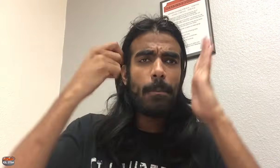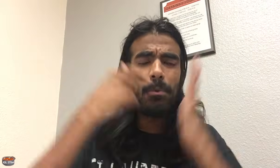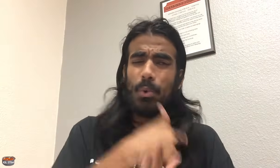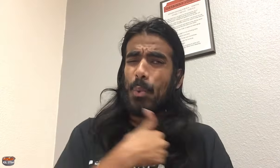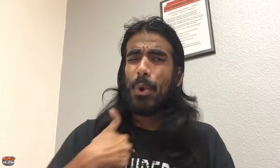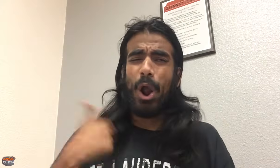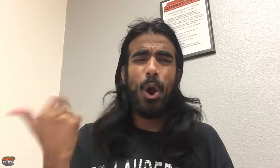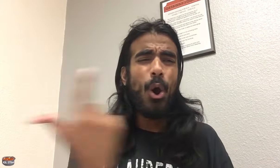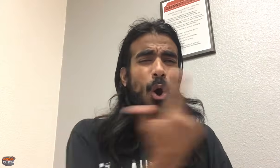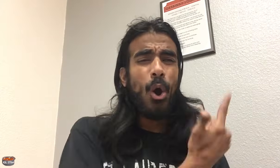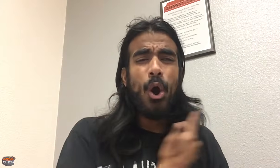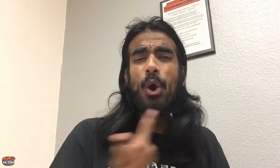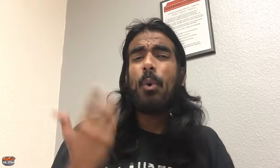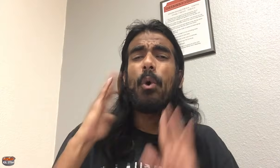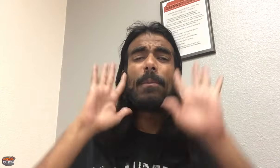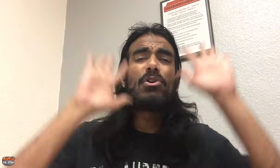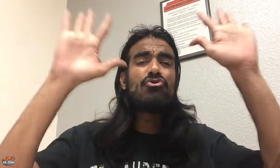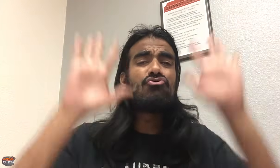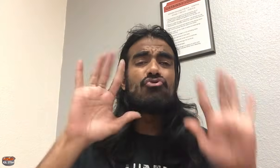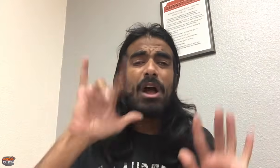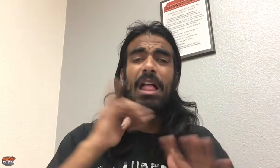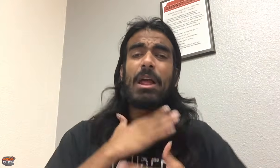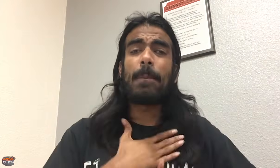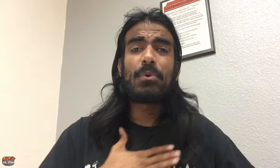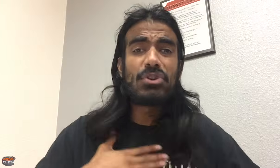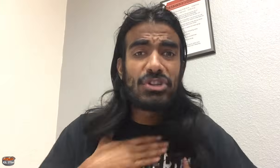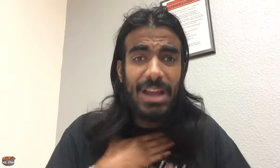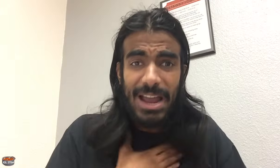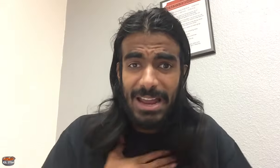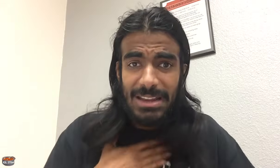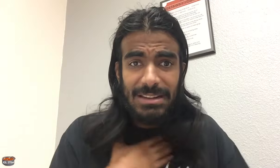anything to help any Deaf filmmakers, we definitely would appeciate it.